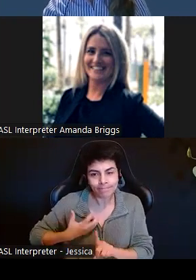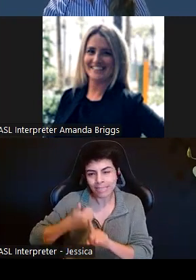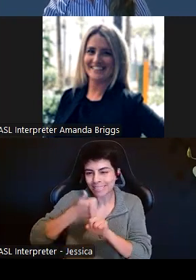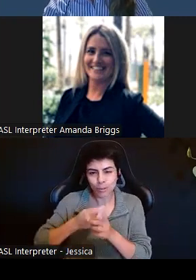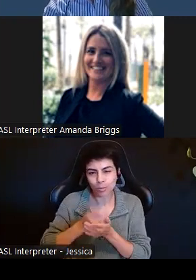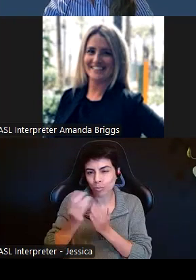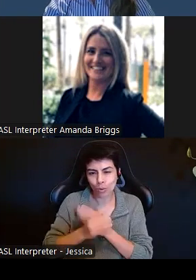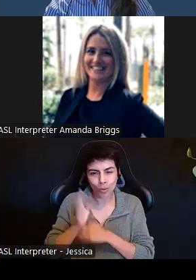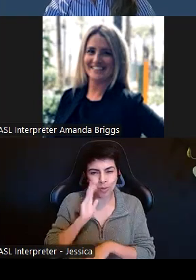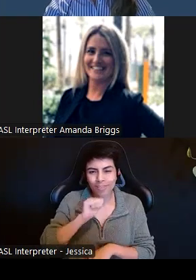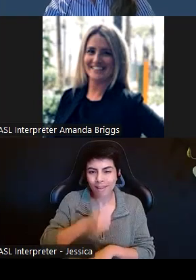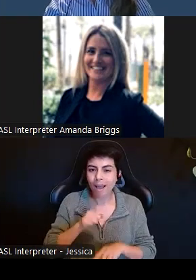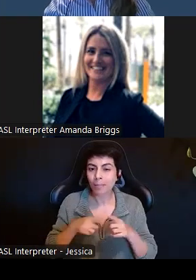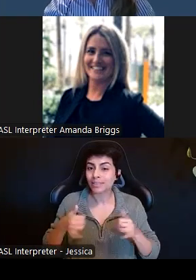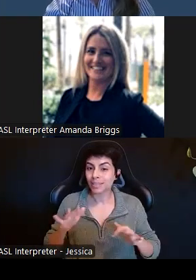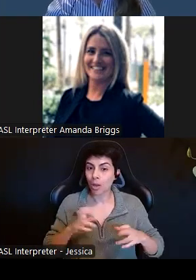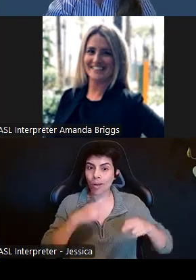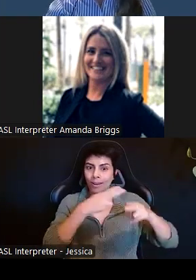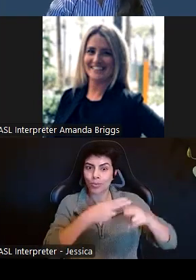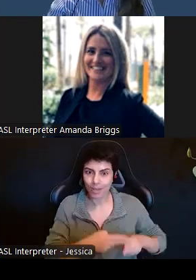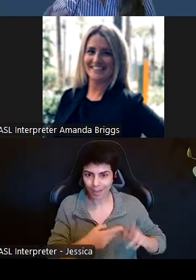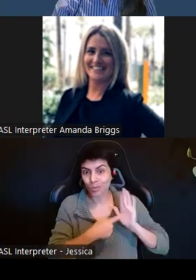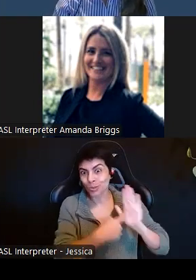I'm just going to name, a few of them.